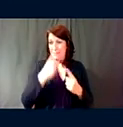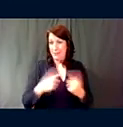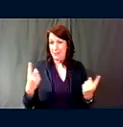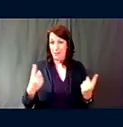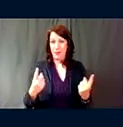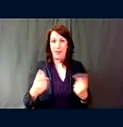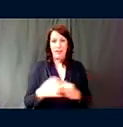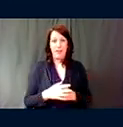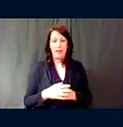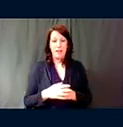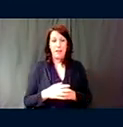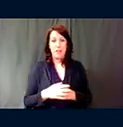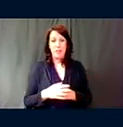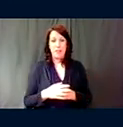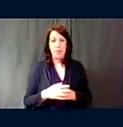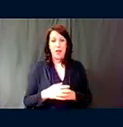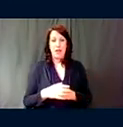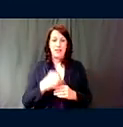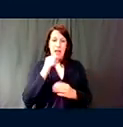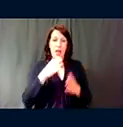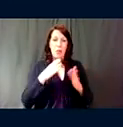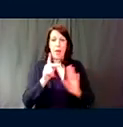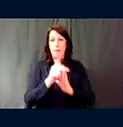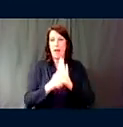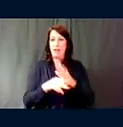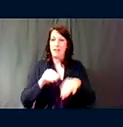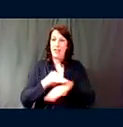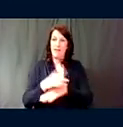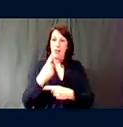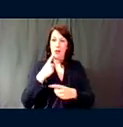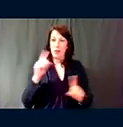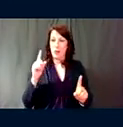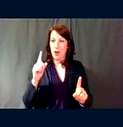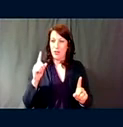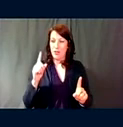THE BIG WAY I DISAGREE IT'S NOT THE WAY POLICY INFLUENCE WORKS.